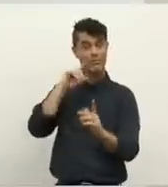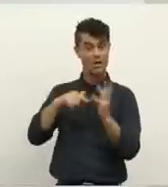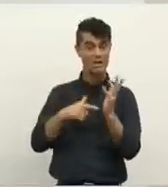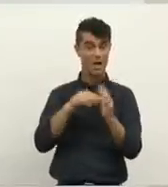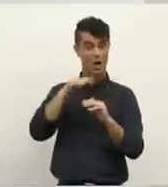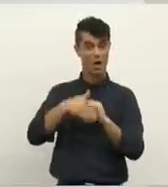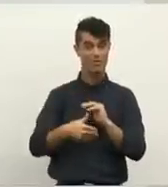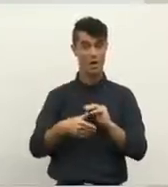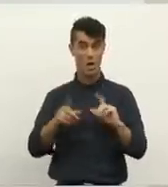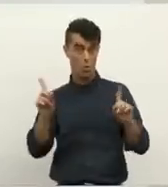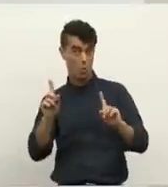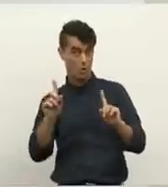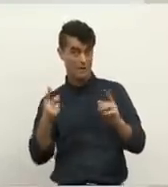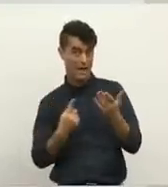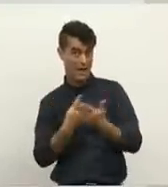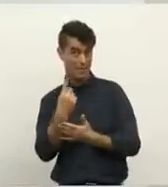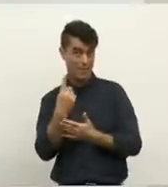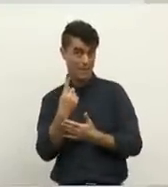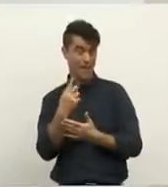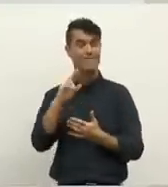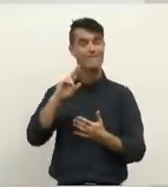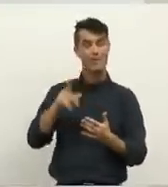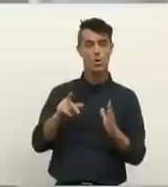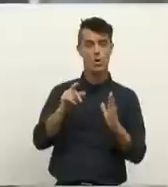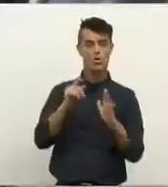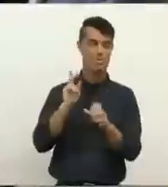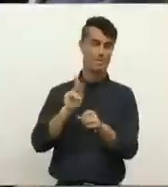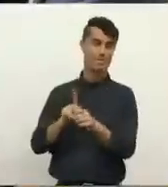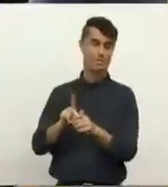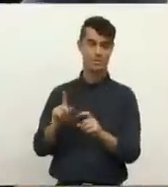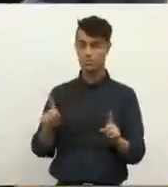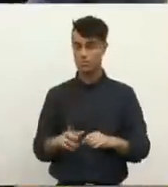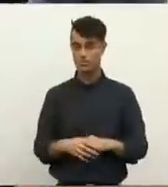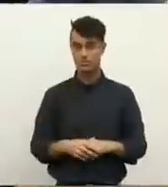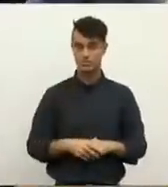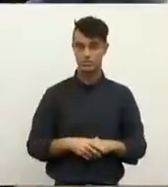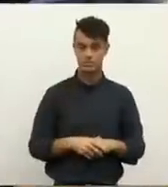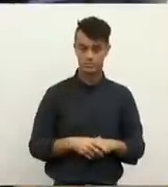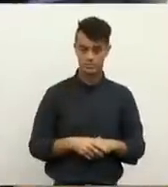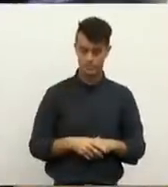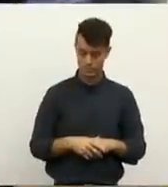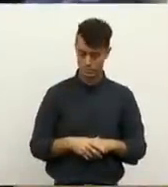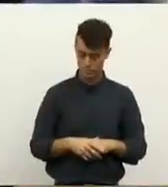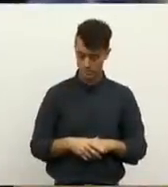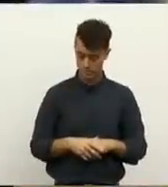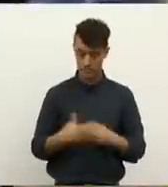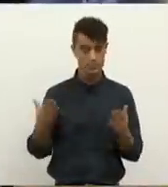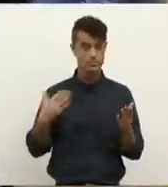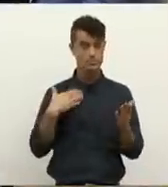find out about the status on behalf of the participant?" KG. So I'll start, I'm sure Lloyd's